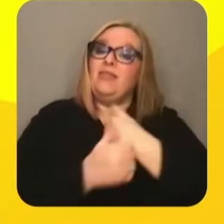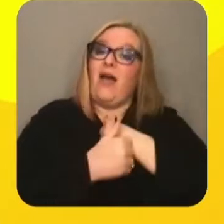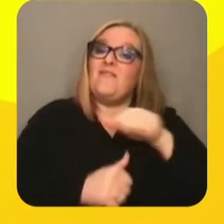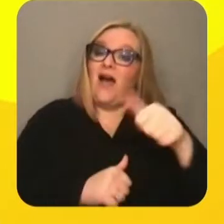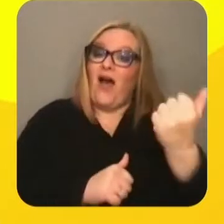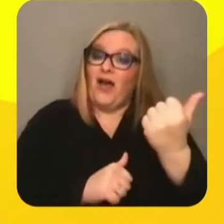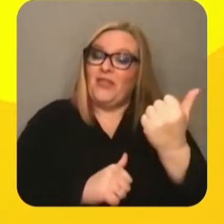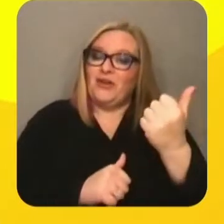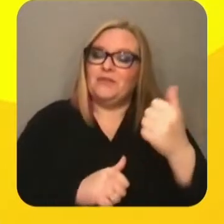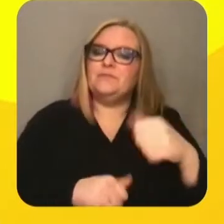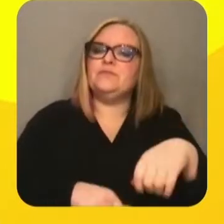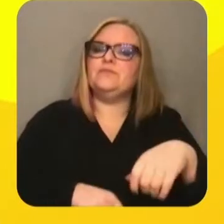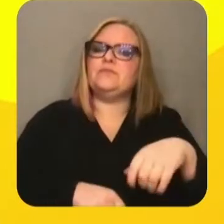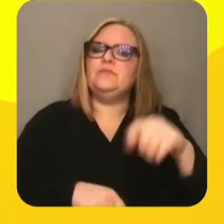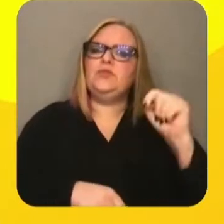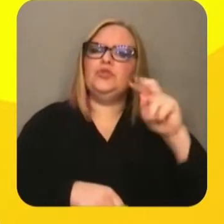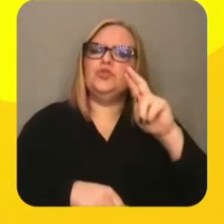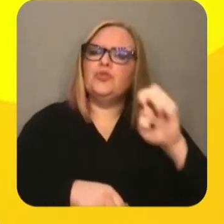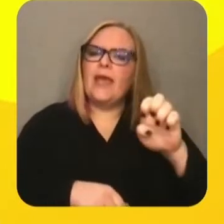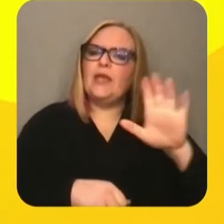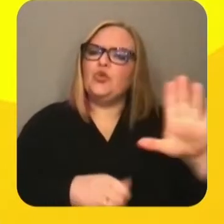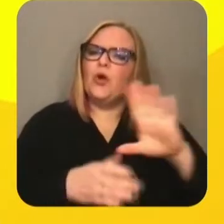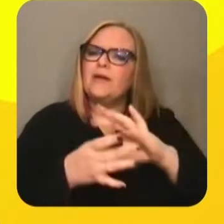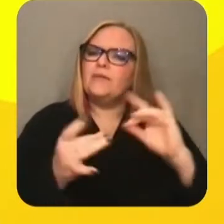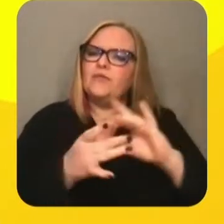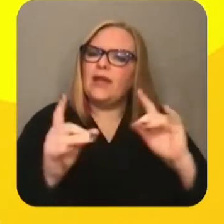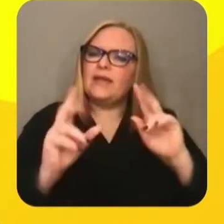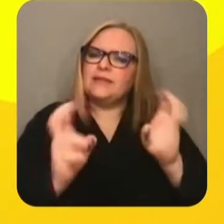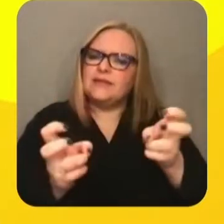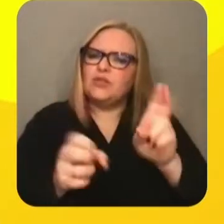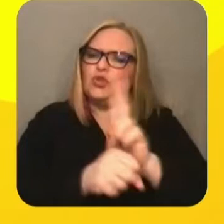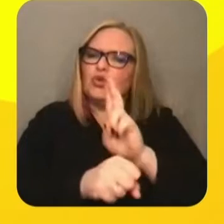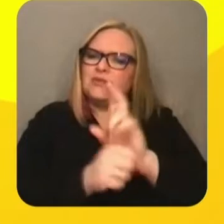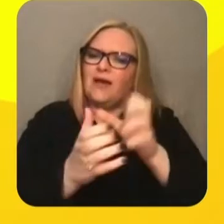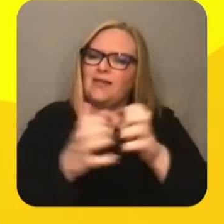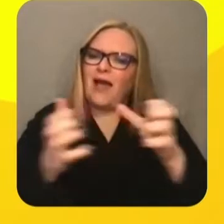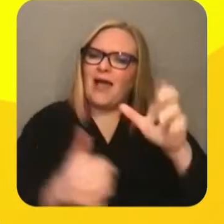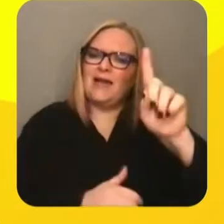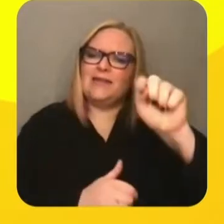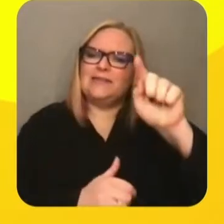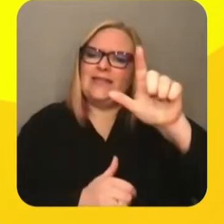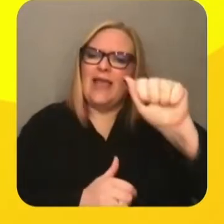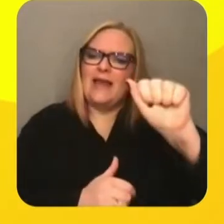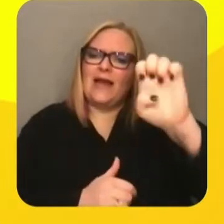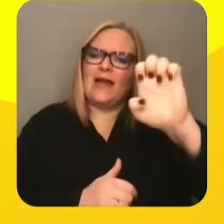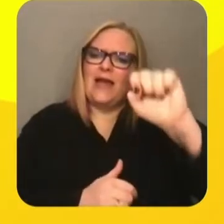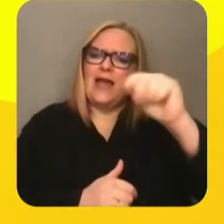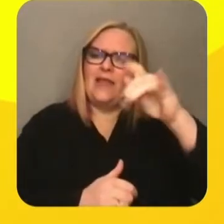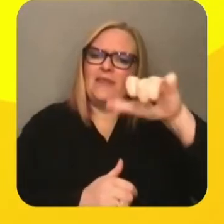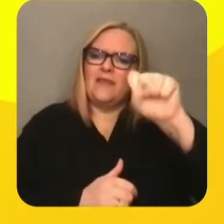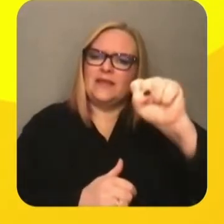one of the phrases that you use a lot is data ethics. Could you talk to us a little bit about how you think of that? Yeah, absolutely.